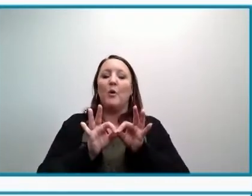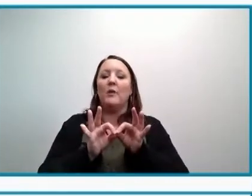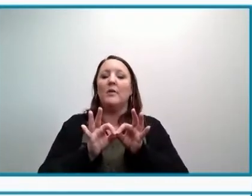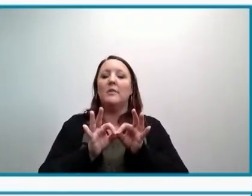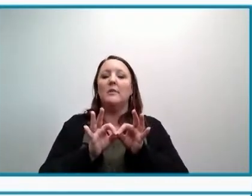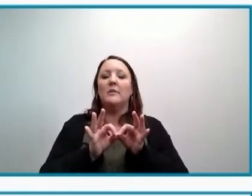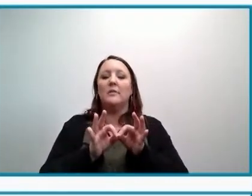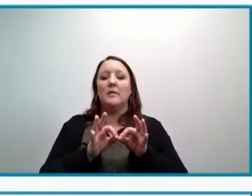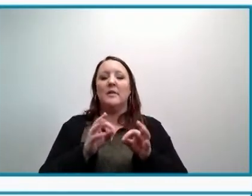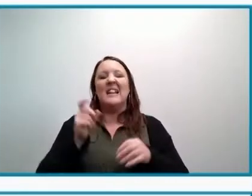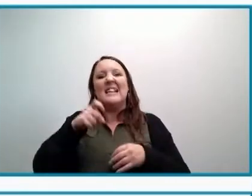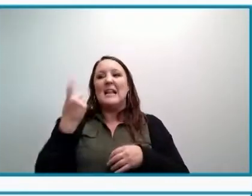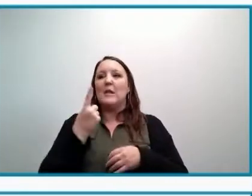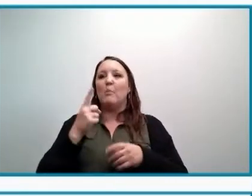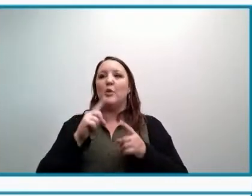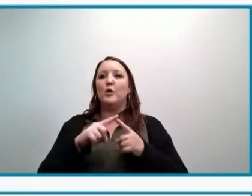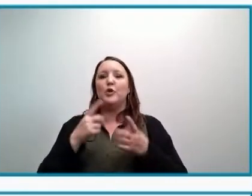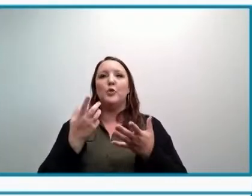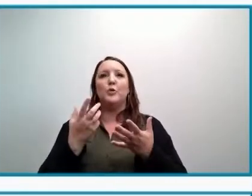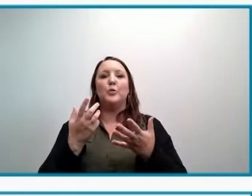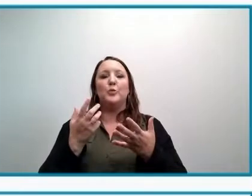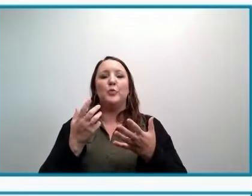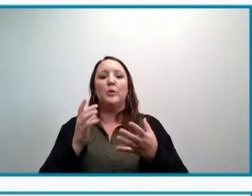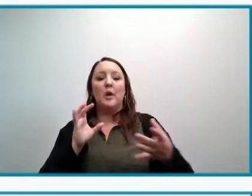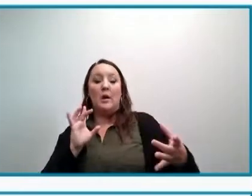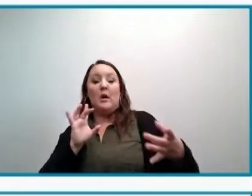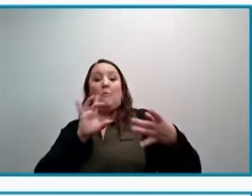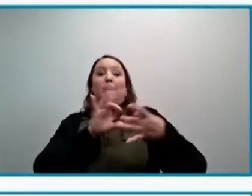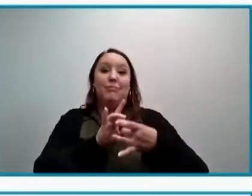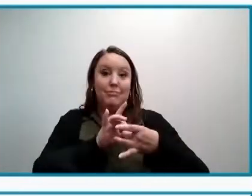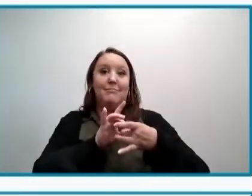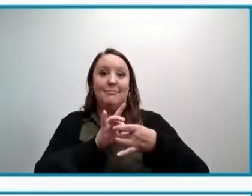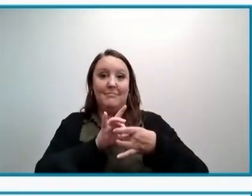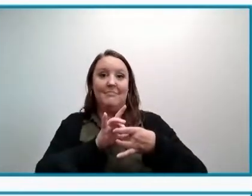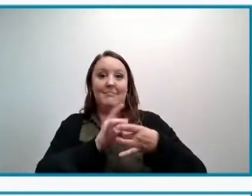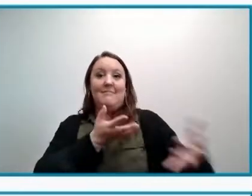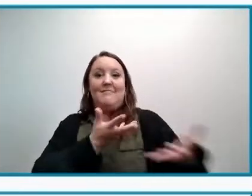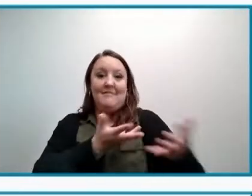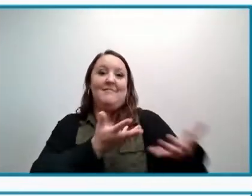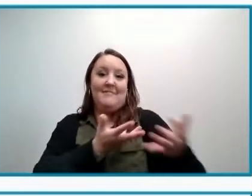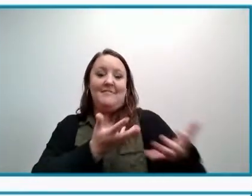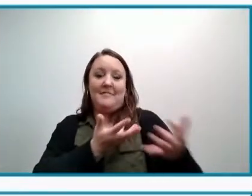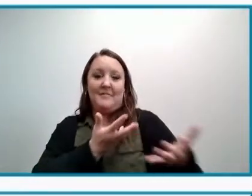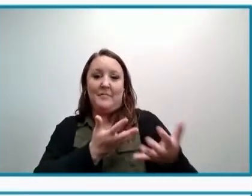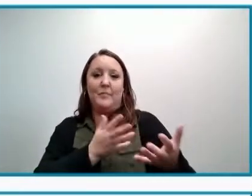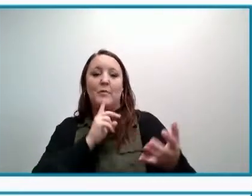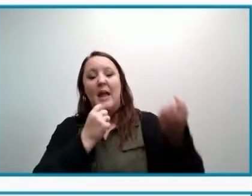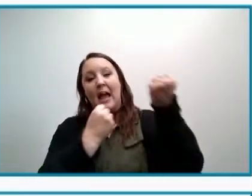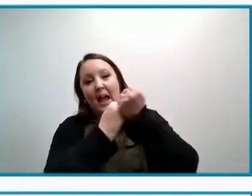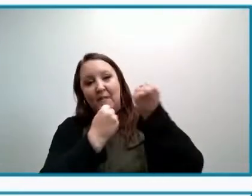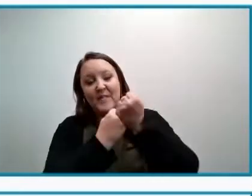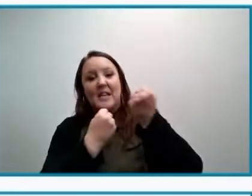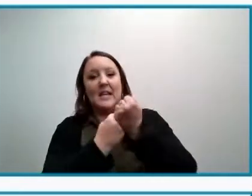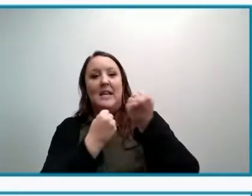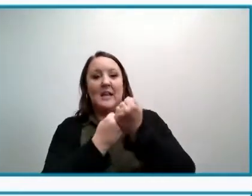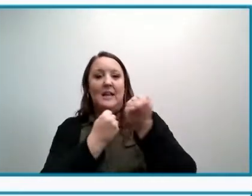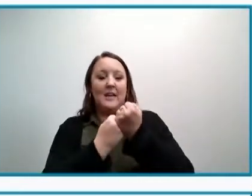need someone to open, hold, open the door for us, and that person can act as an advocate within the rest of the institution to